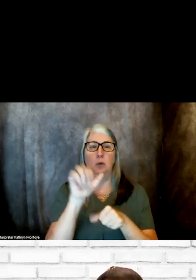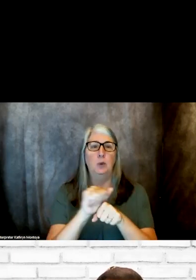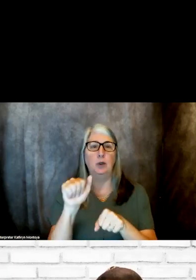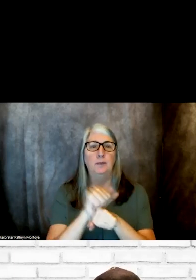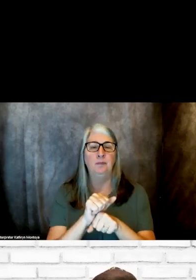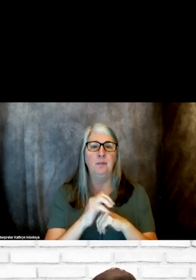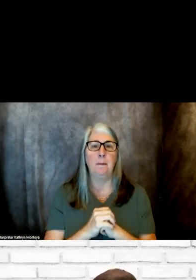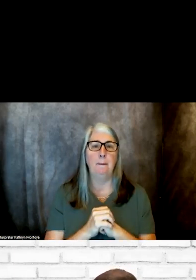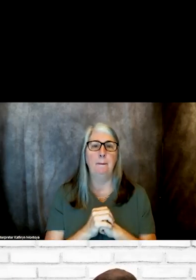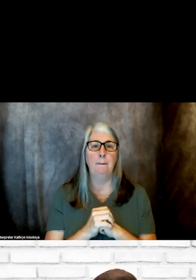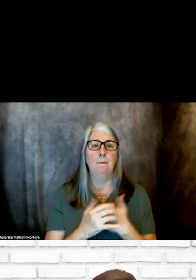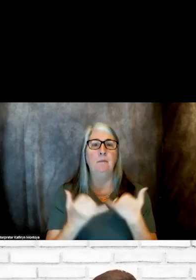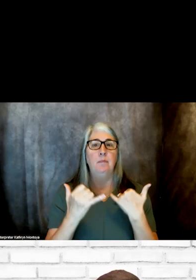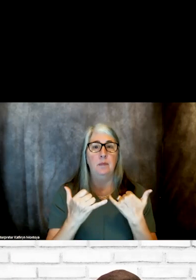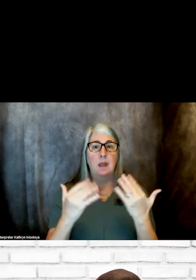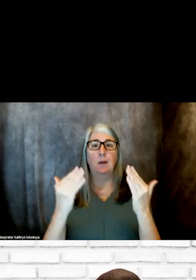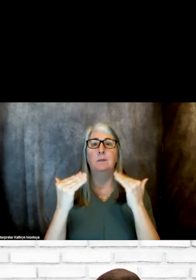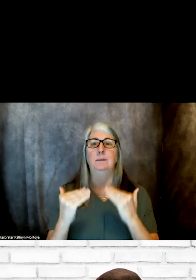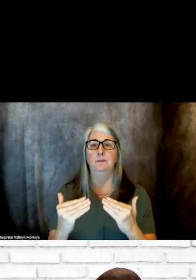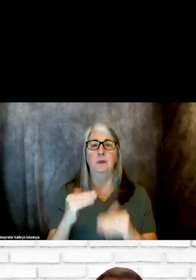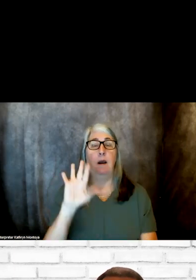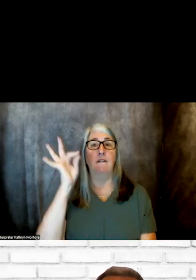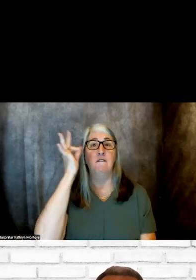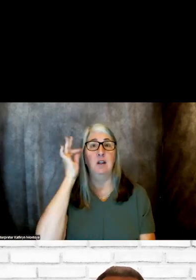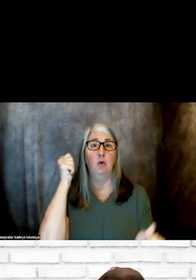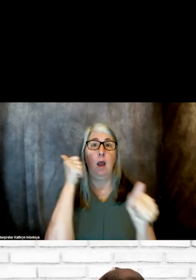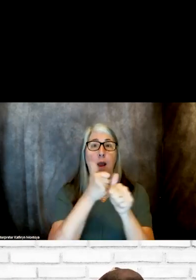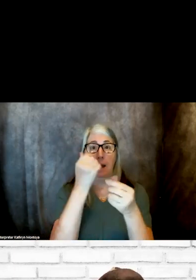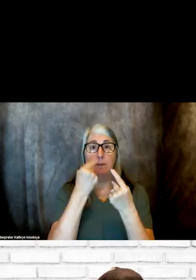NOW I AM GOING TO MOVE TO THE FEDERAL UPDATES. WE HAVE SARAH